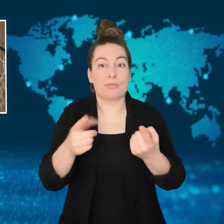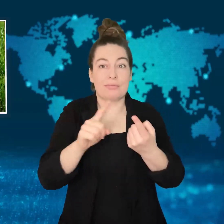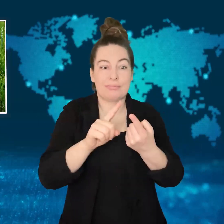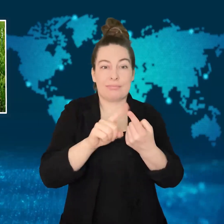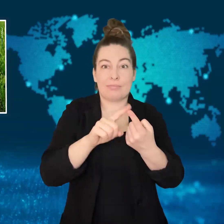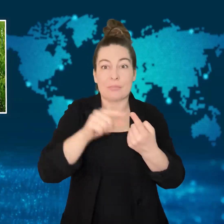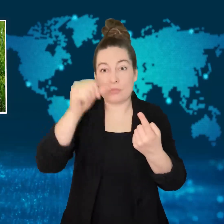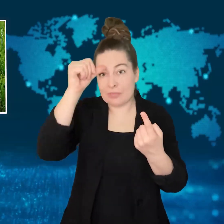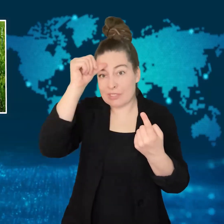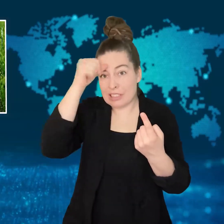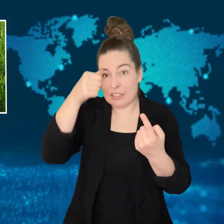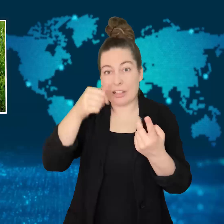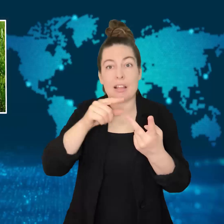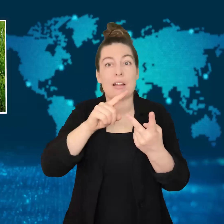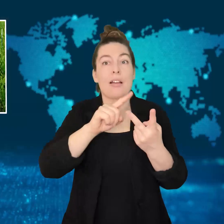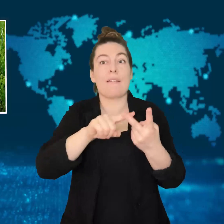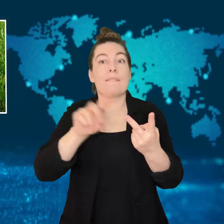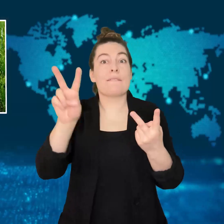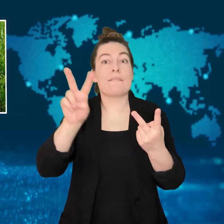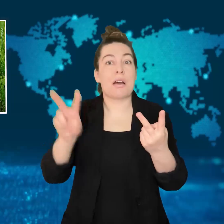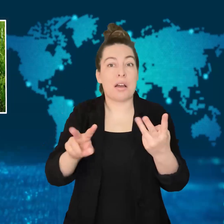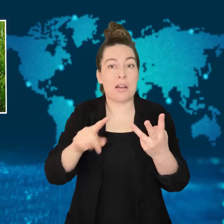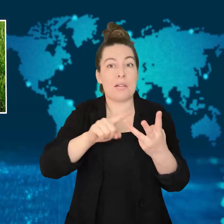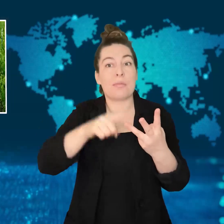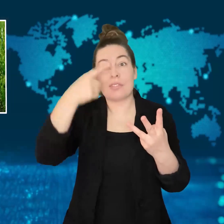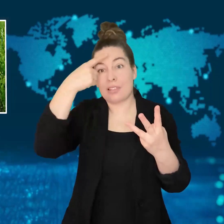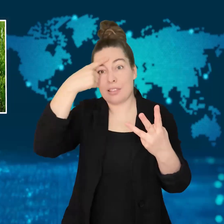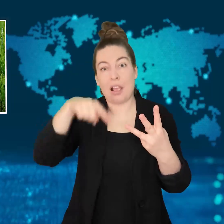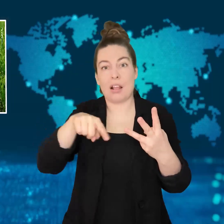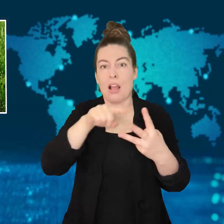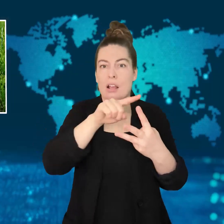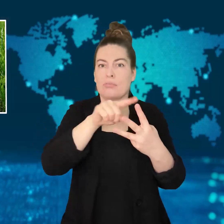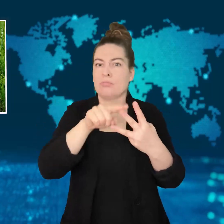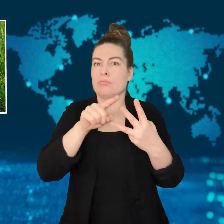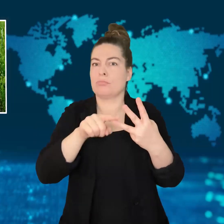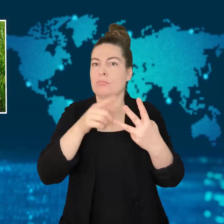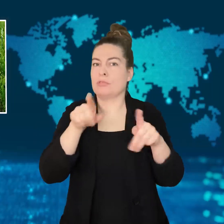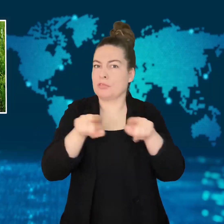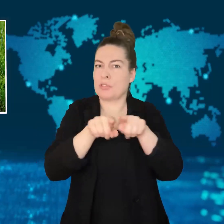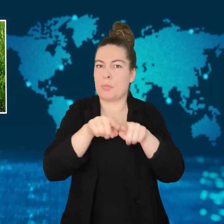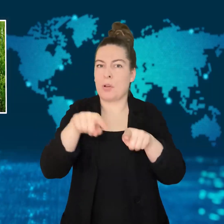forcing the country to import grain from overseas.